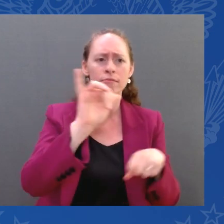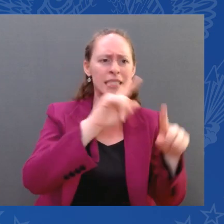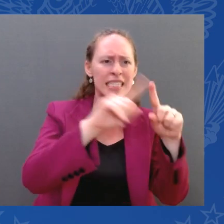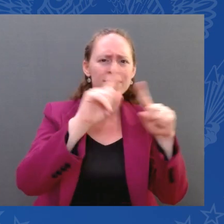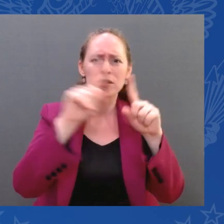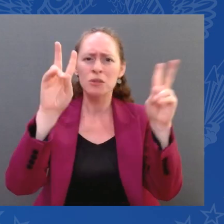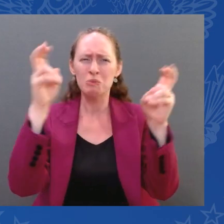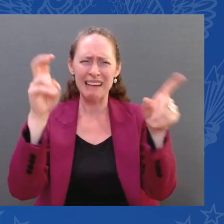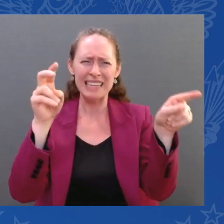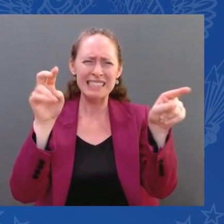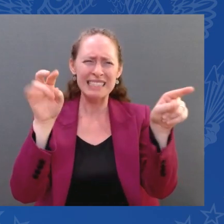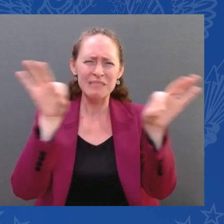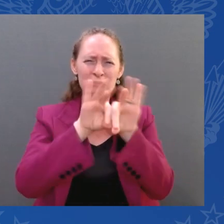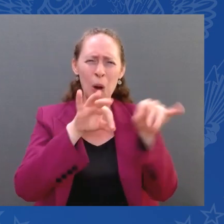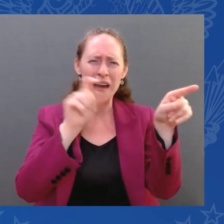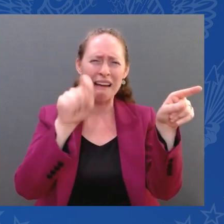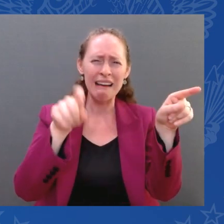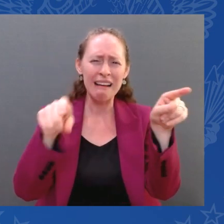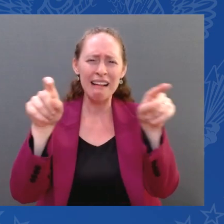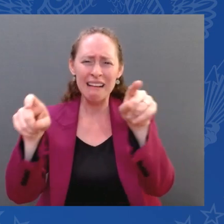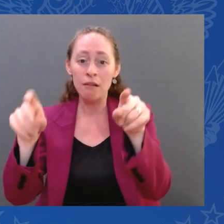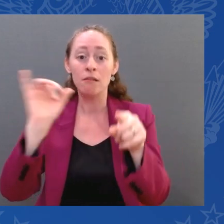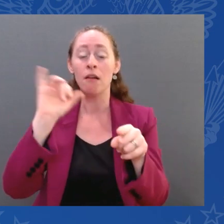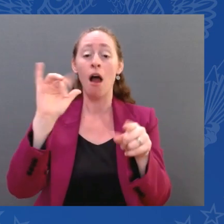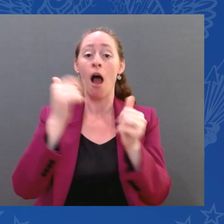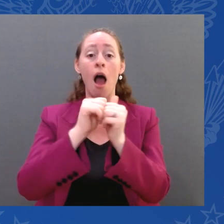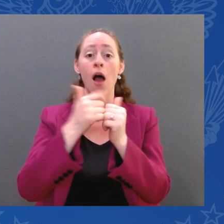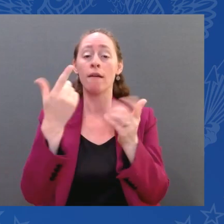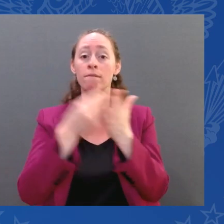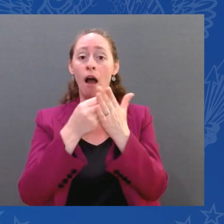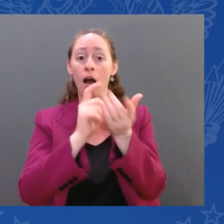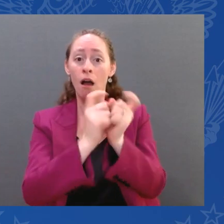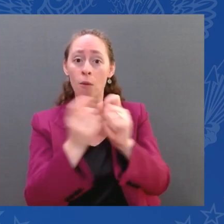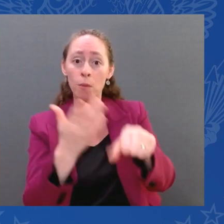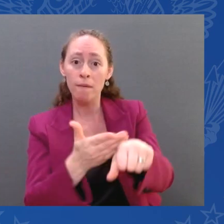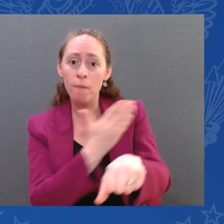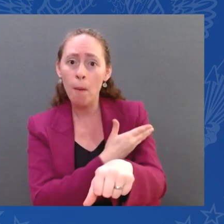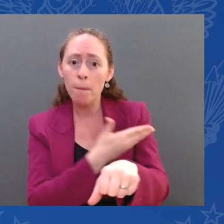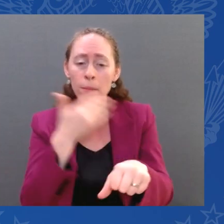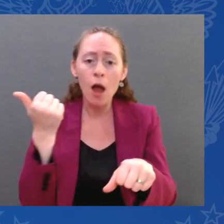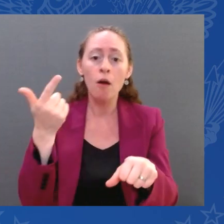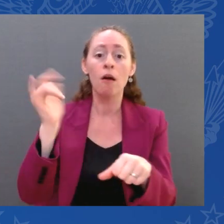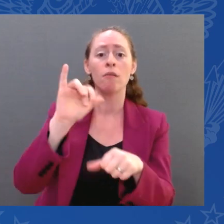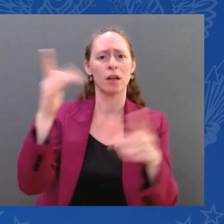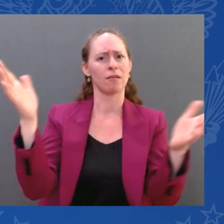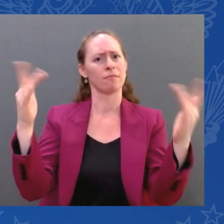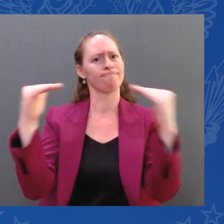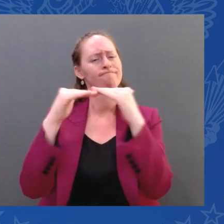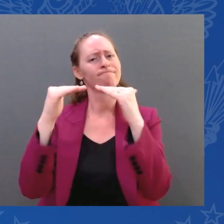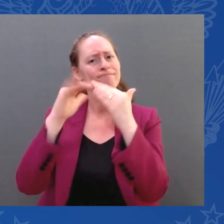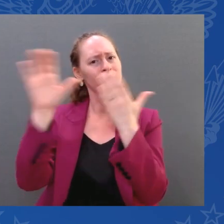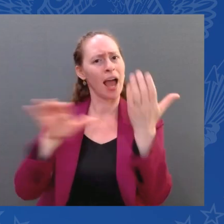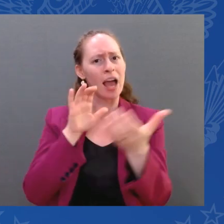Alan Simpson exemplifies our national ideas of civil discourse, responsible governance and public service.